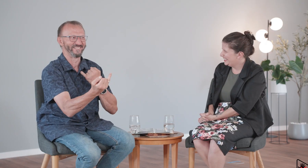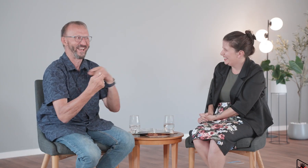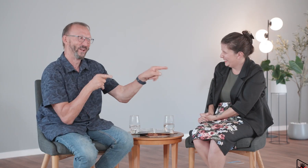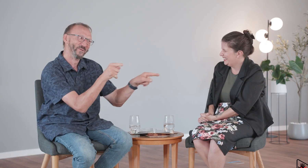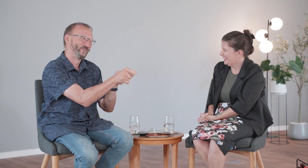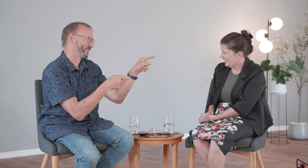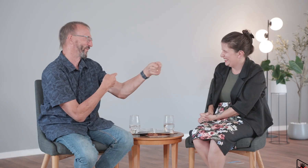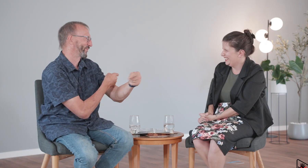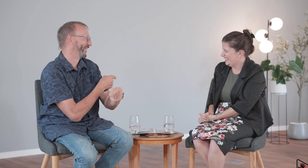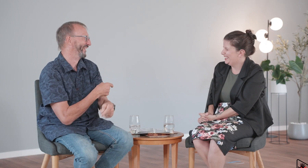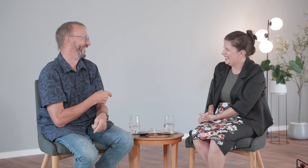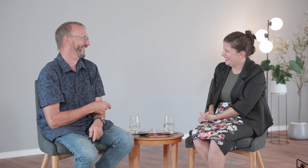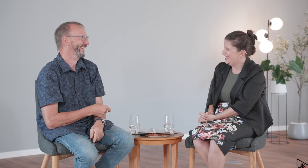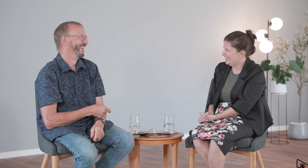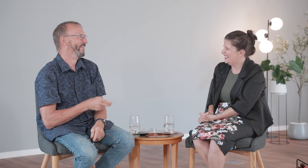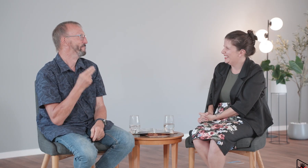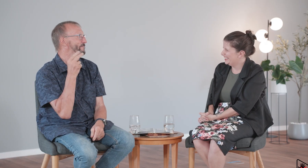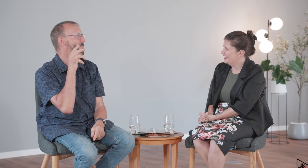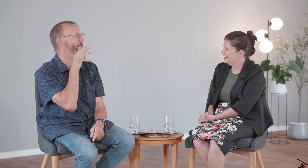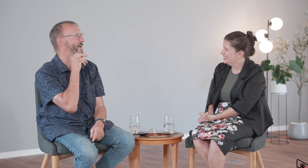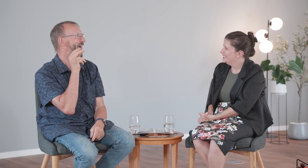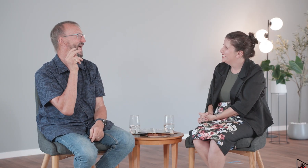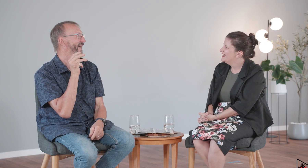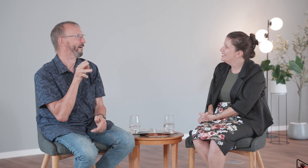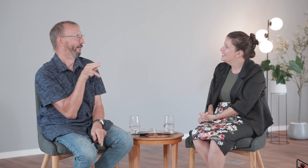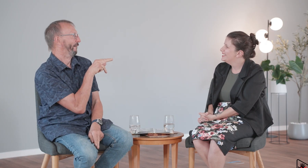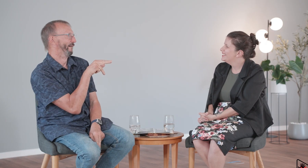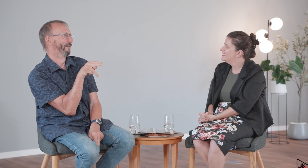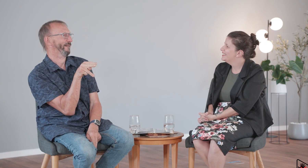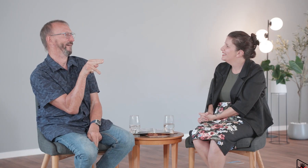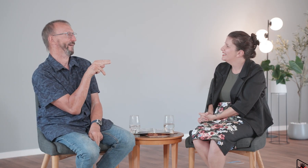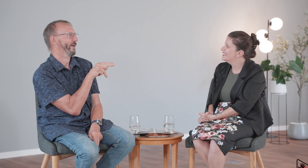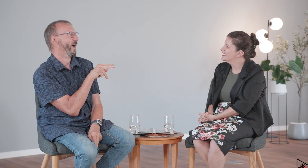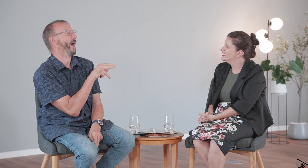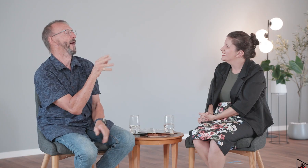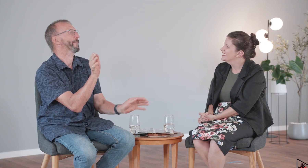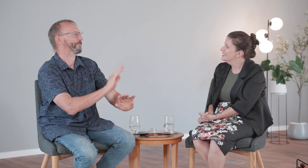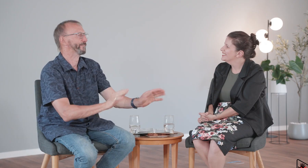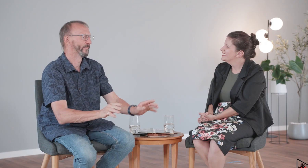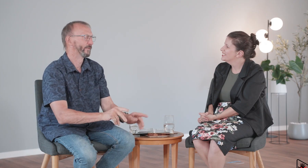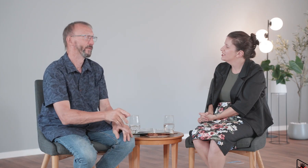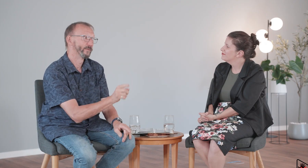always casting the blame. And this officer had a look at this conversation and then said,